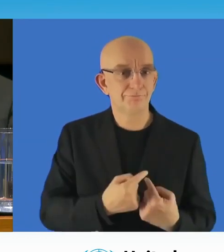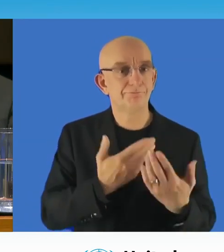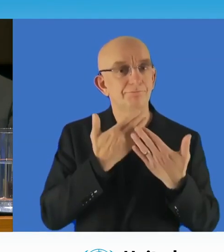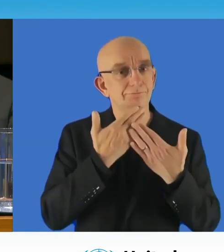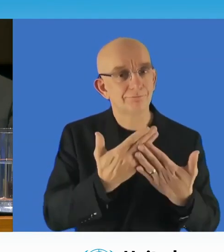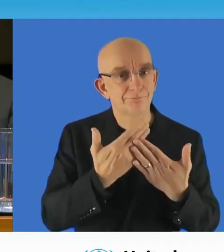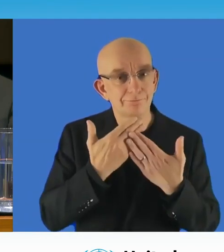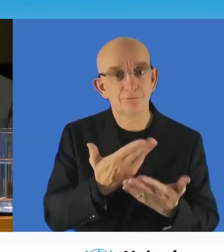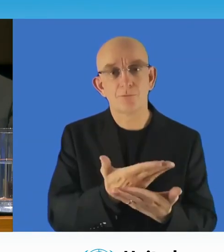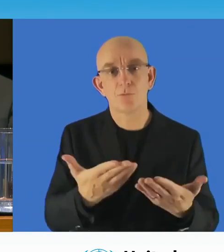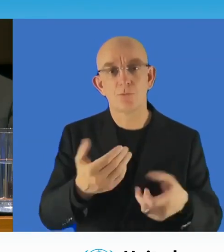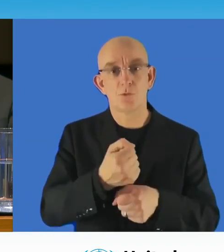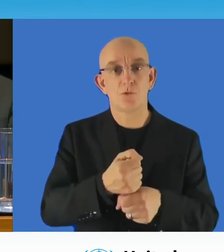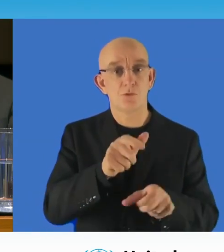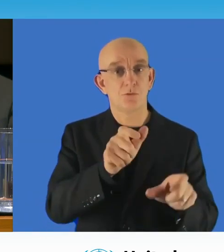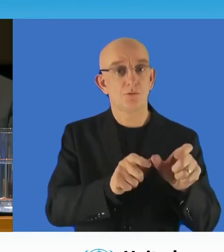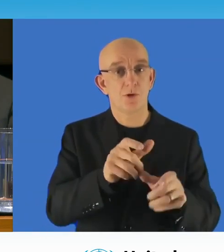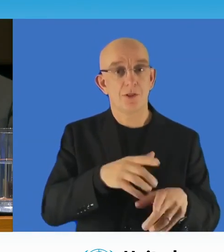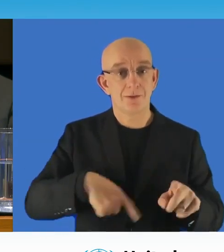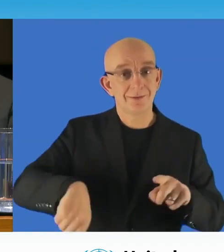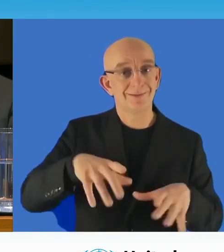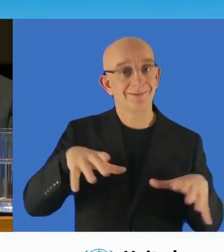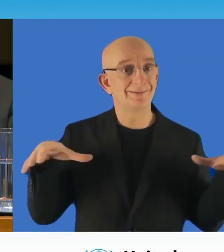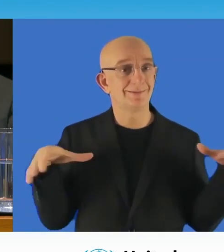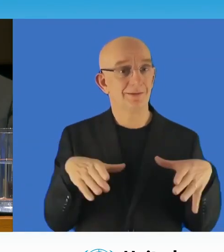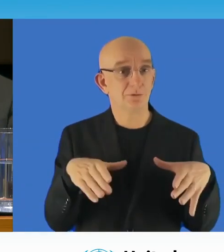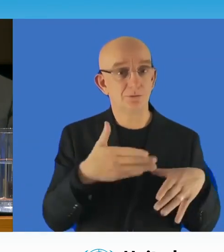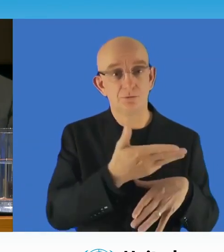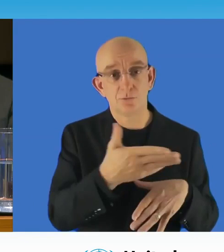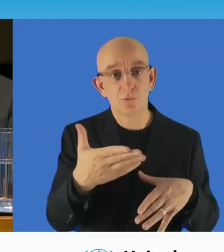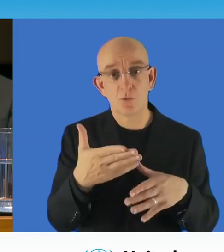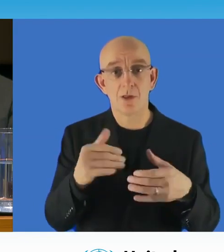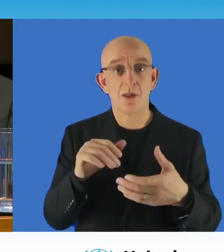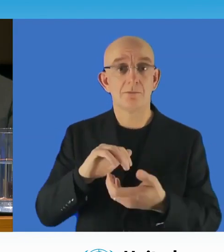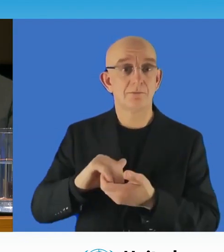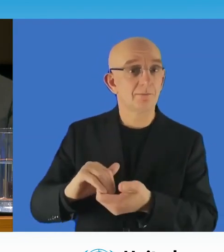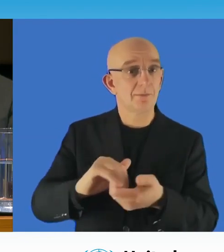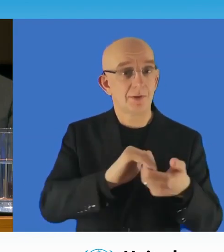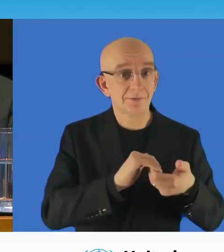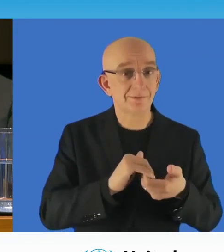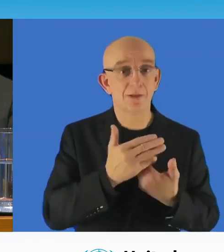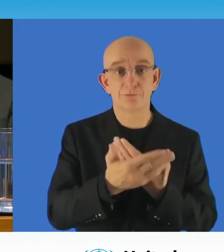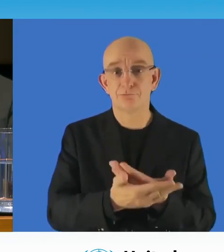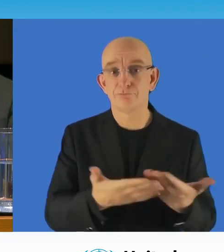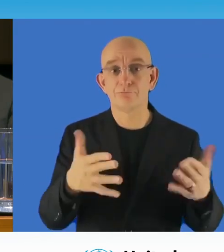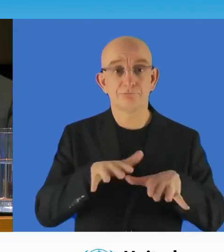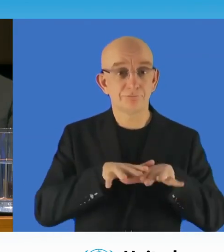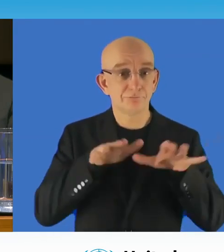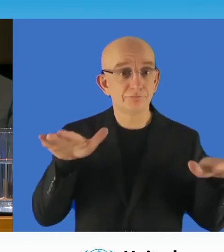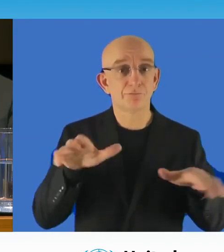colleagues at the Secretariat and their Partners across the and Beyond the UN system Who provided